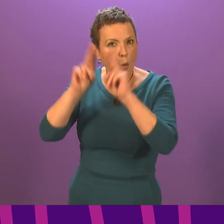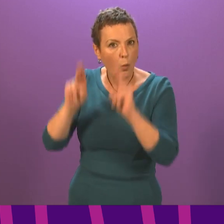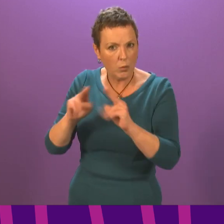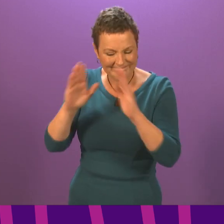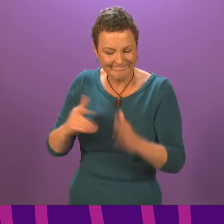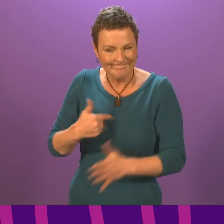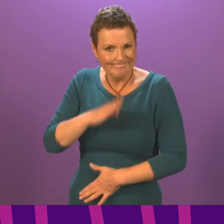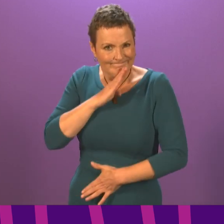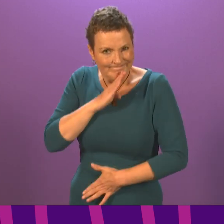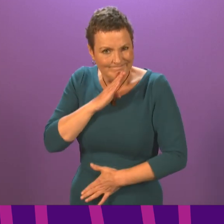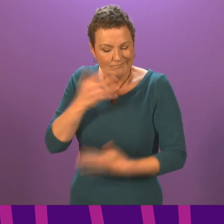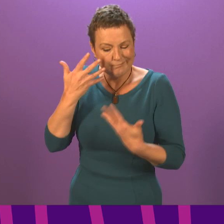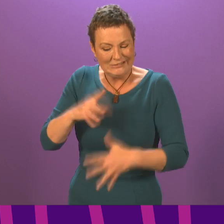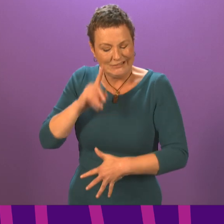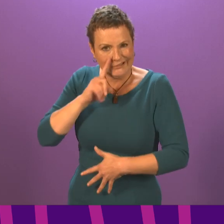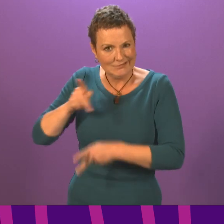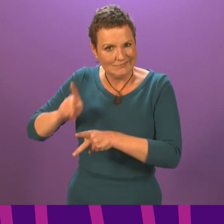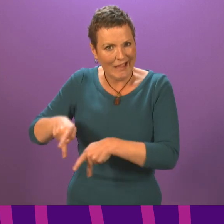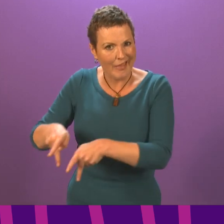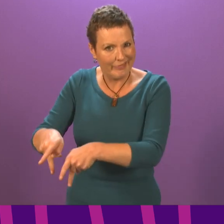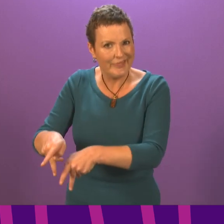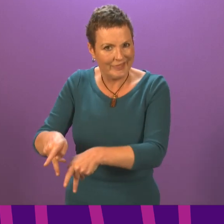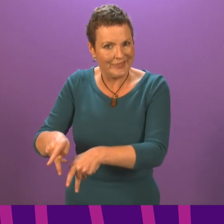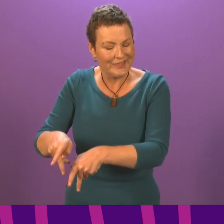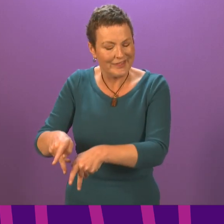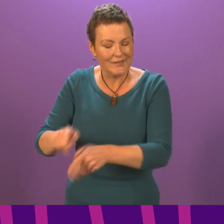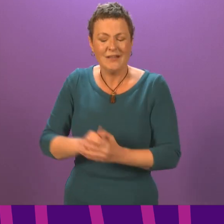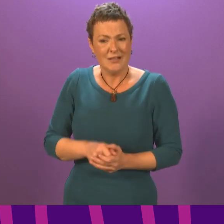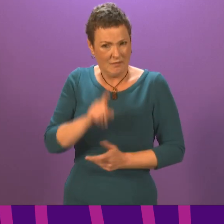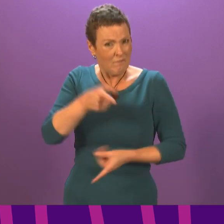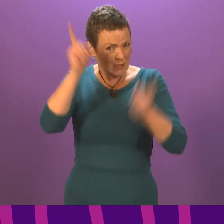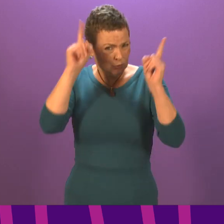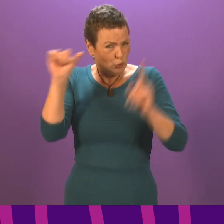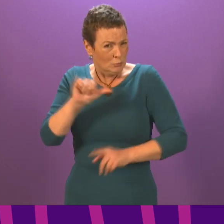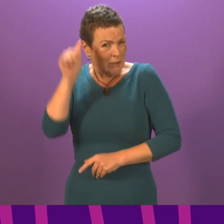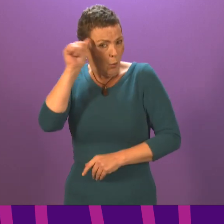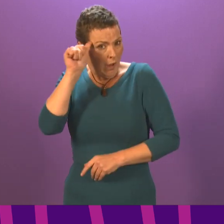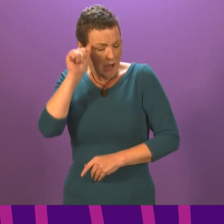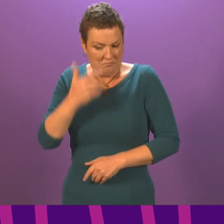of some residents during the outbreak. The First Minister will also be aware of an increase